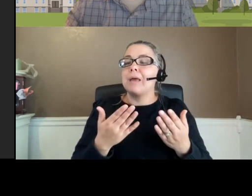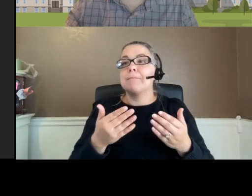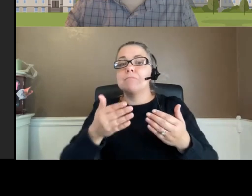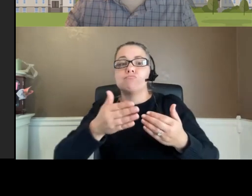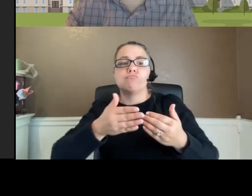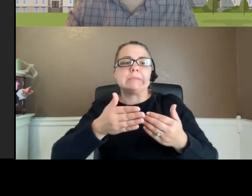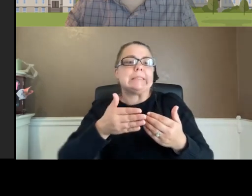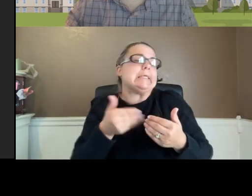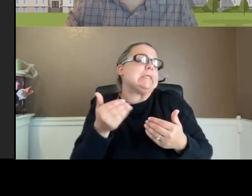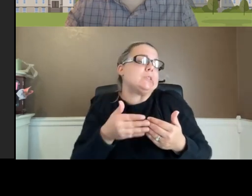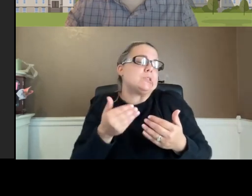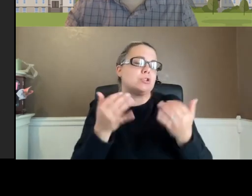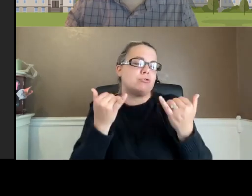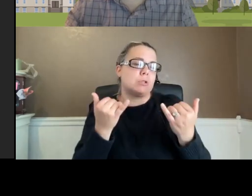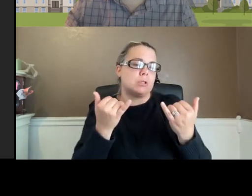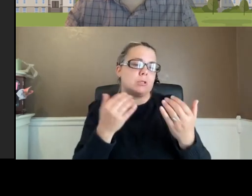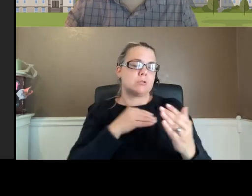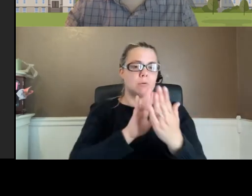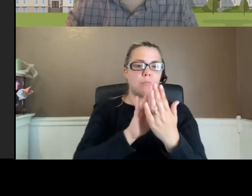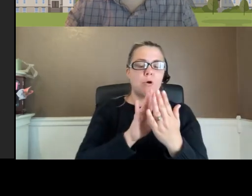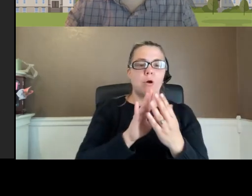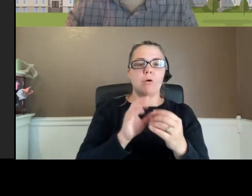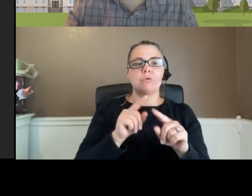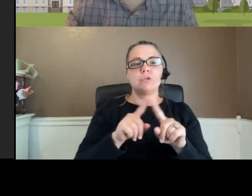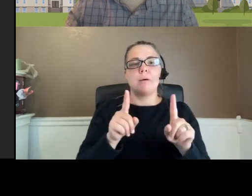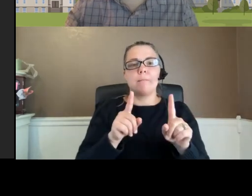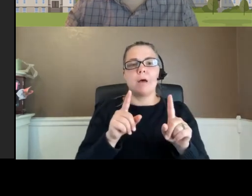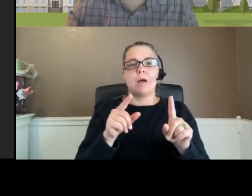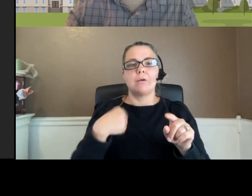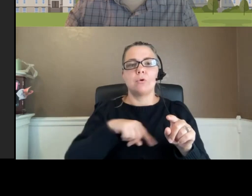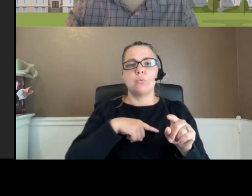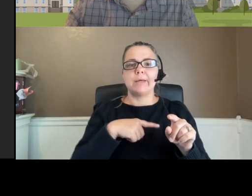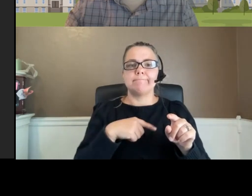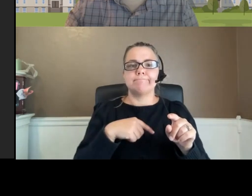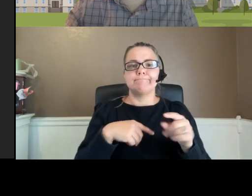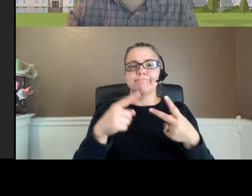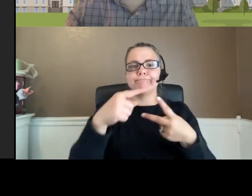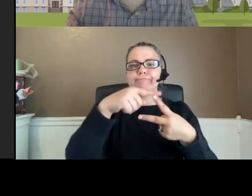think about, we can kind of lump these issues into two I think big categories. And so I've